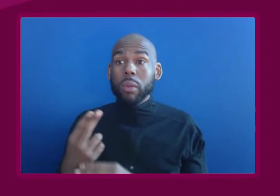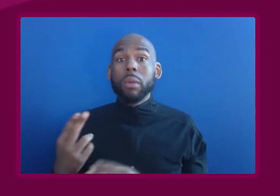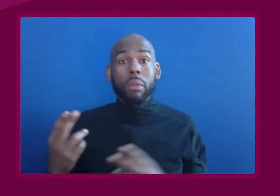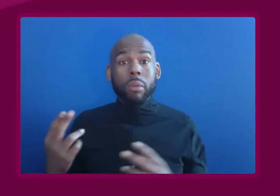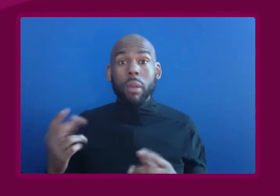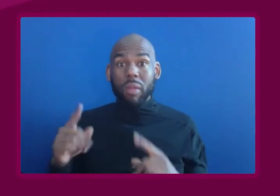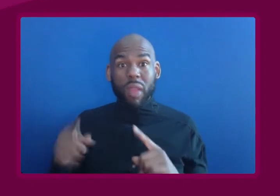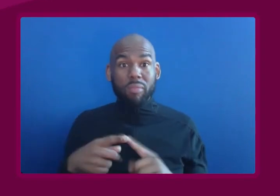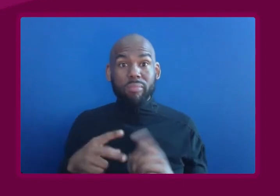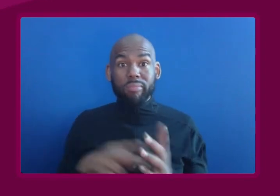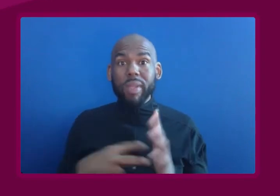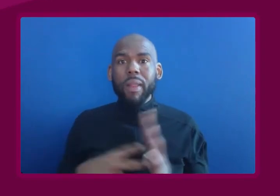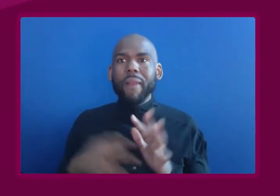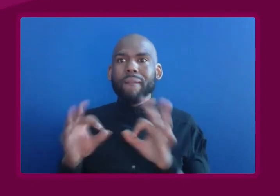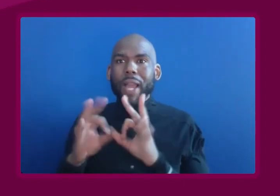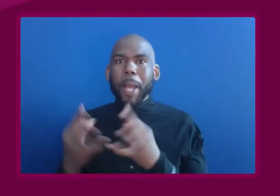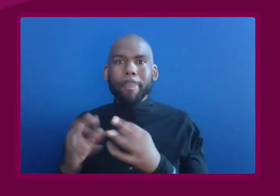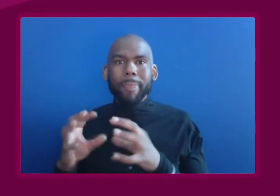not use that service anymore.